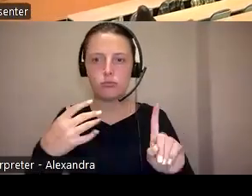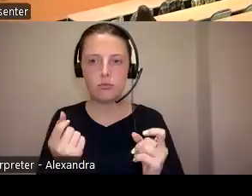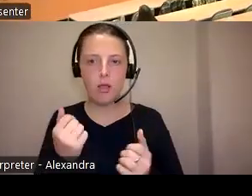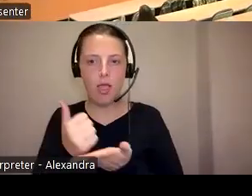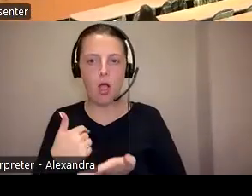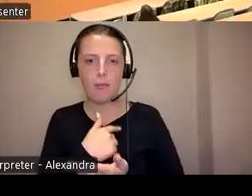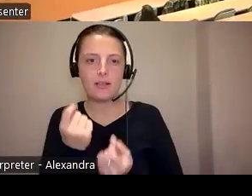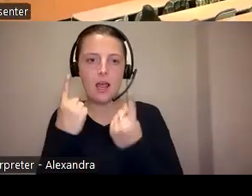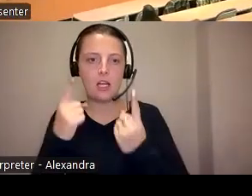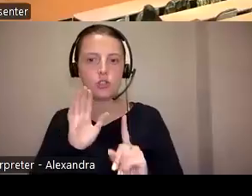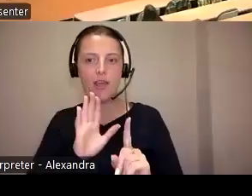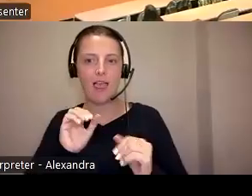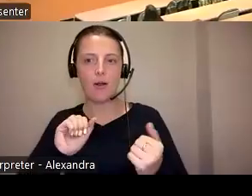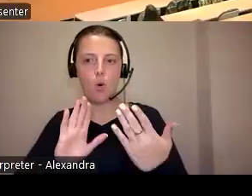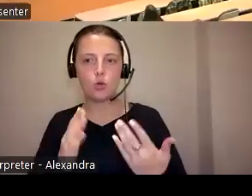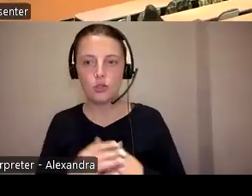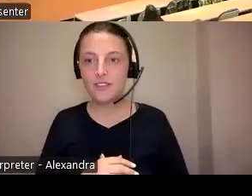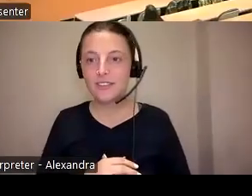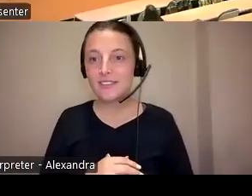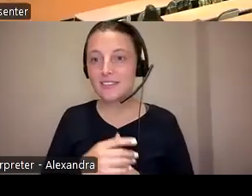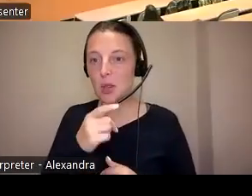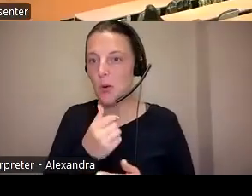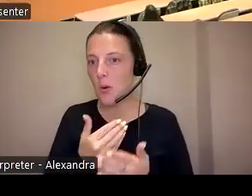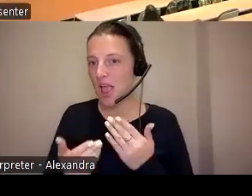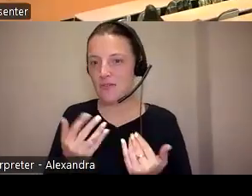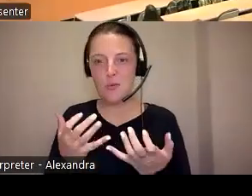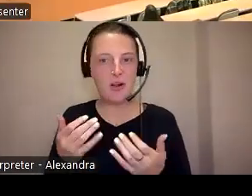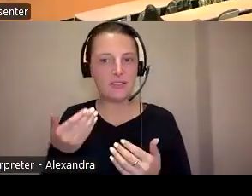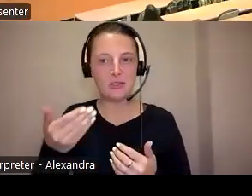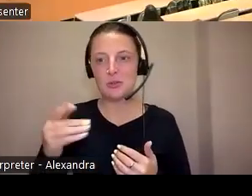Whoever wants to know first.